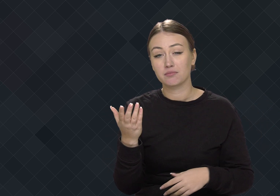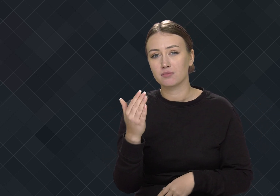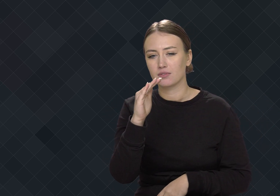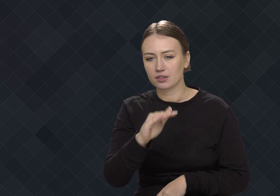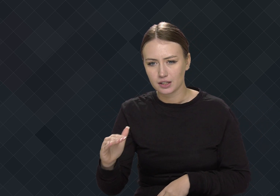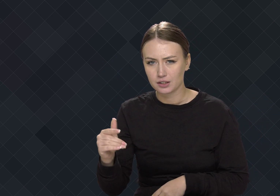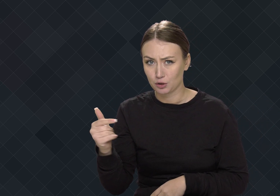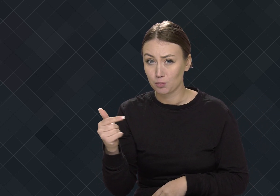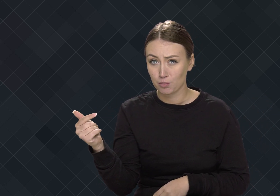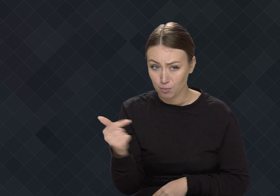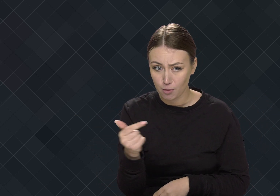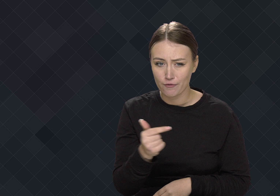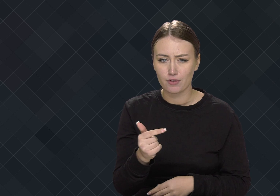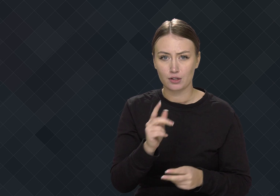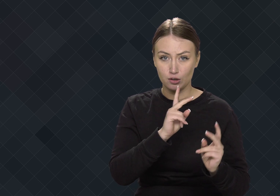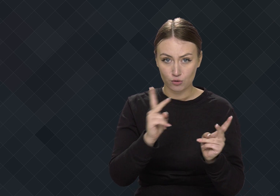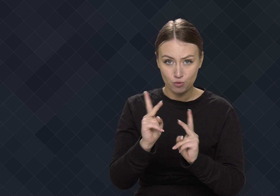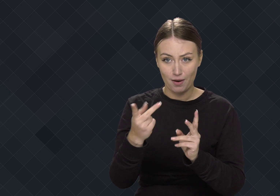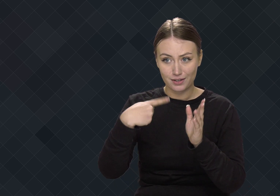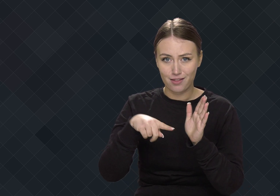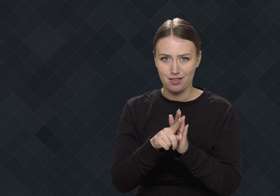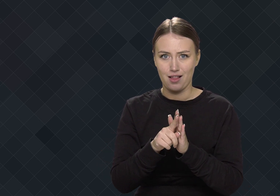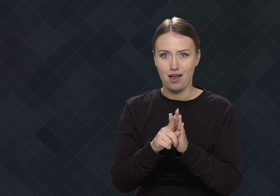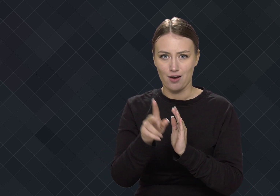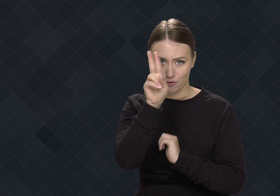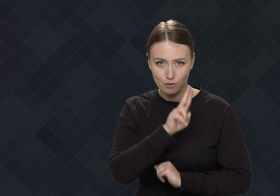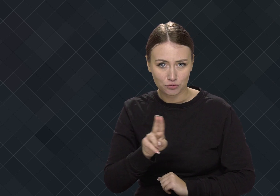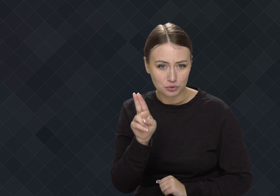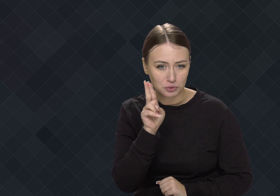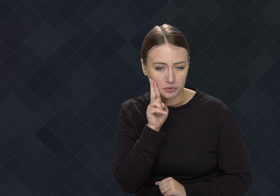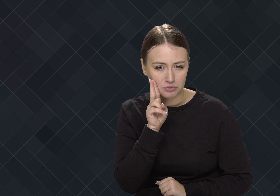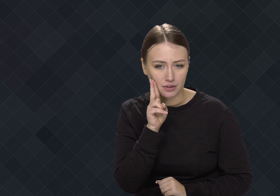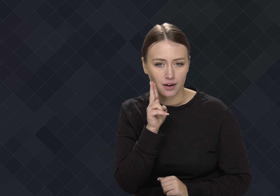Should children be translators for their parents?